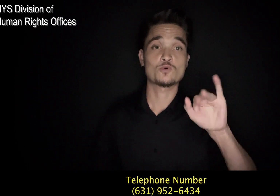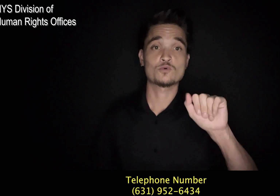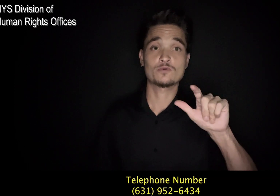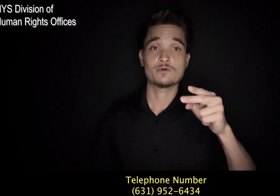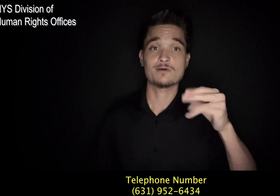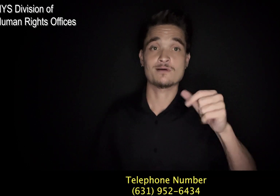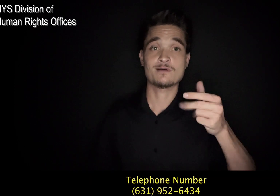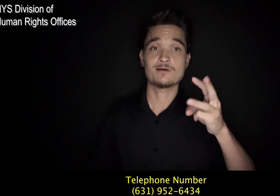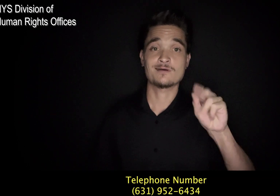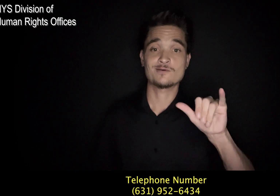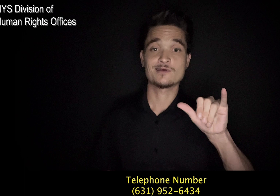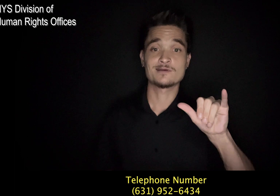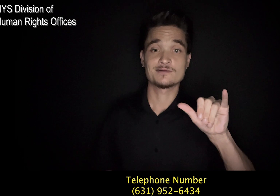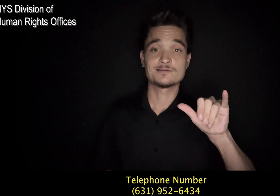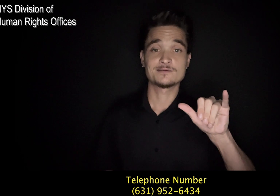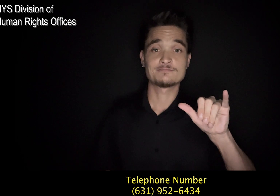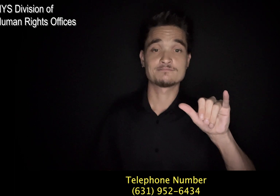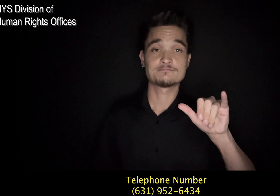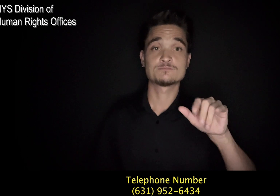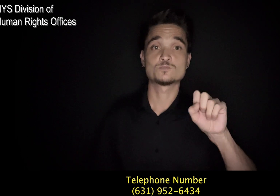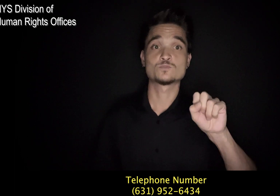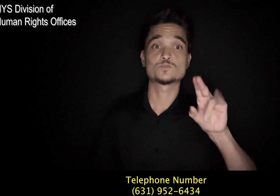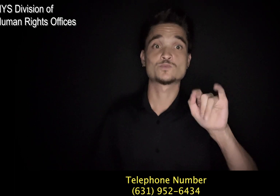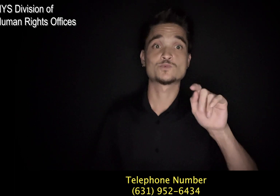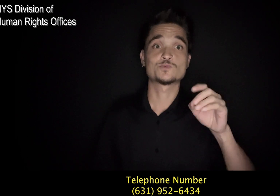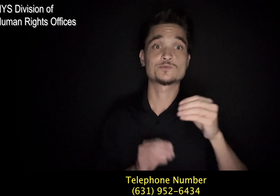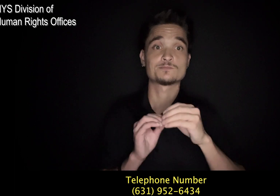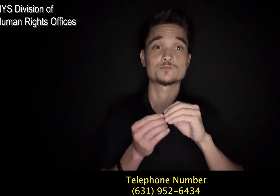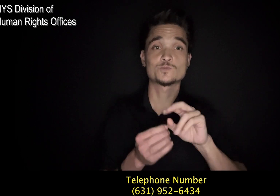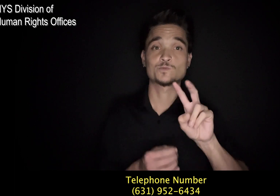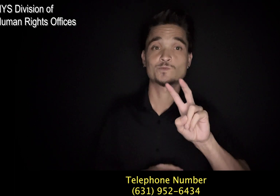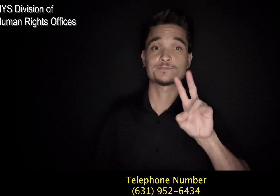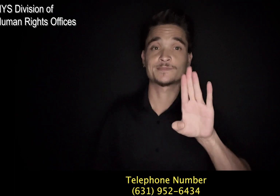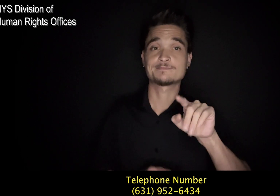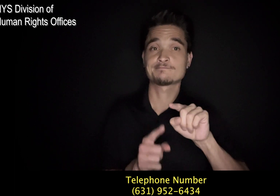Telephone Number (631) 952-6434